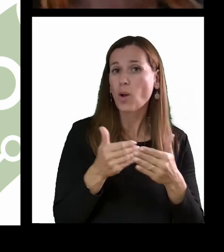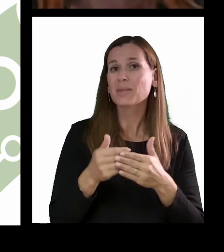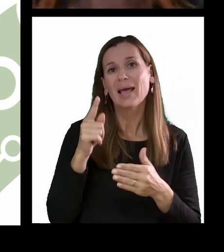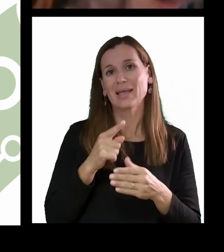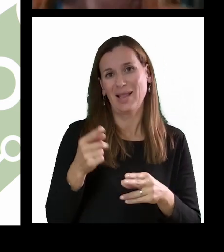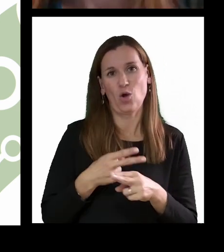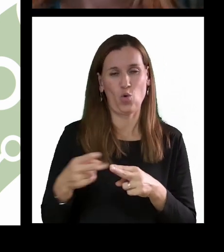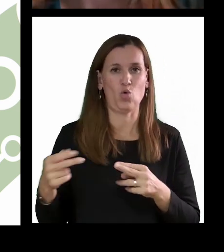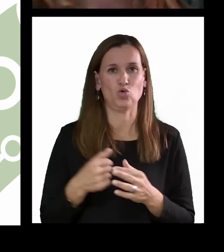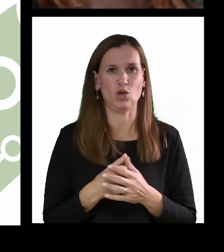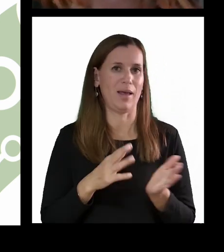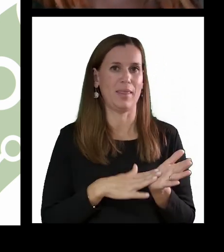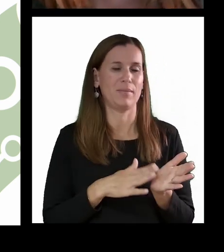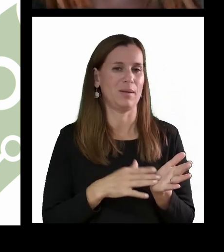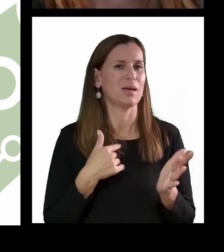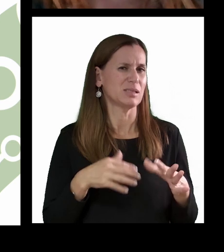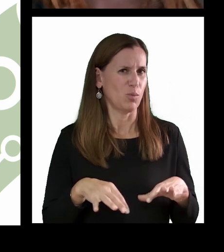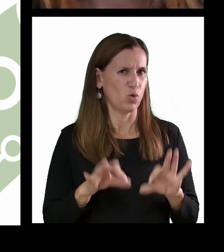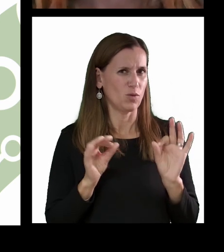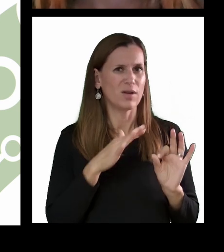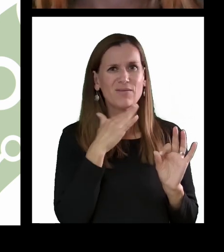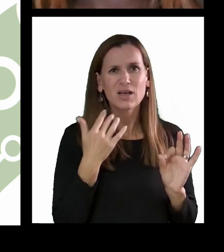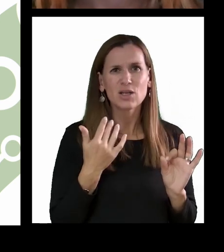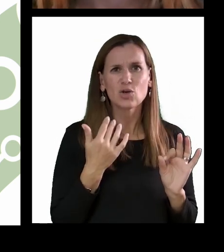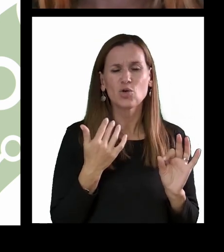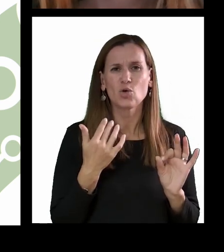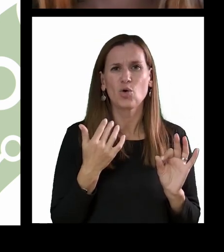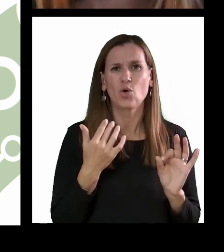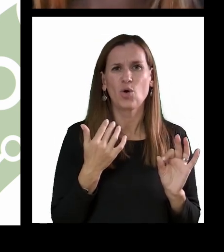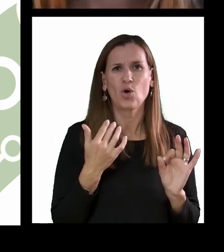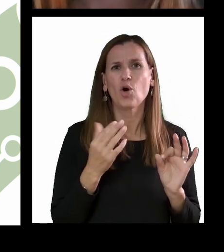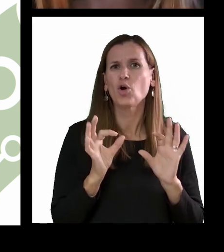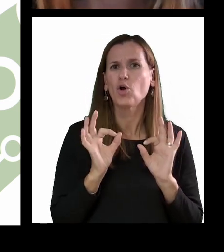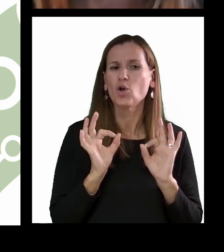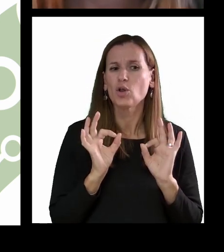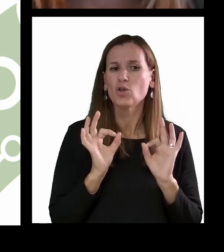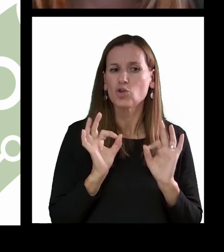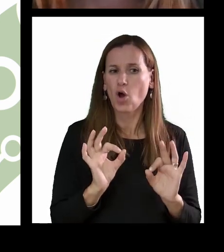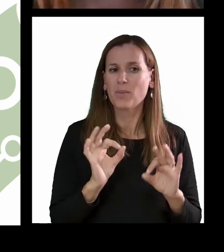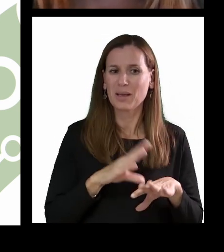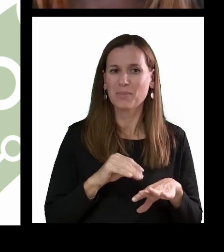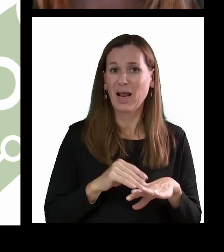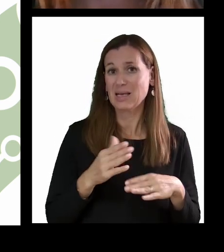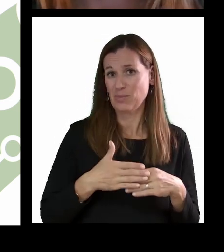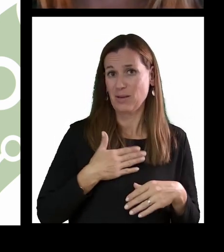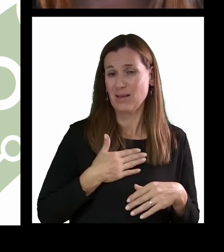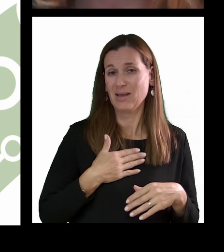For example, I found a lot of good exercise that I could apply with my deaf students. So in a digital format.